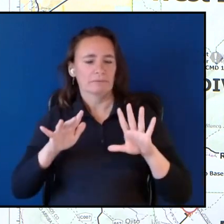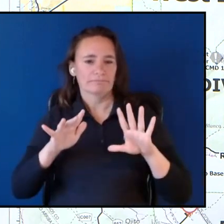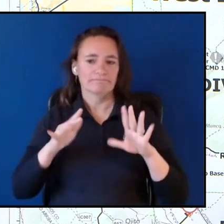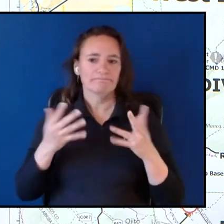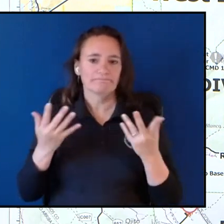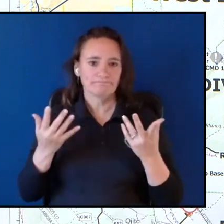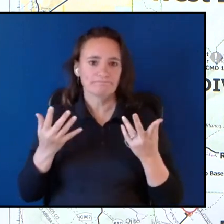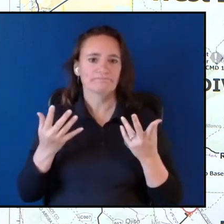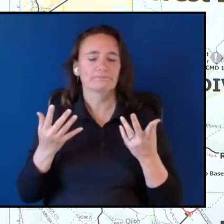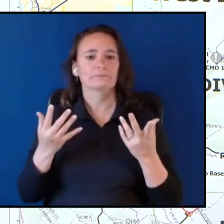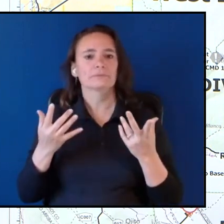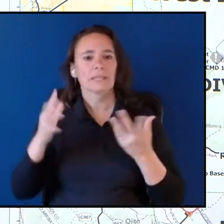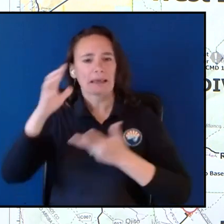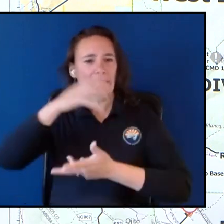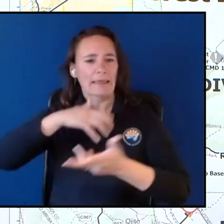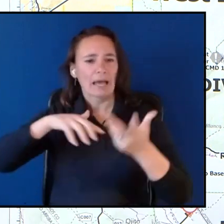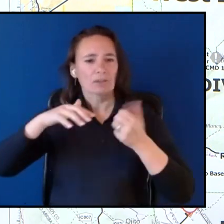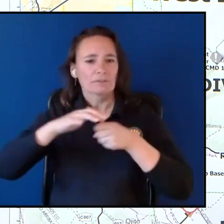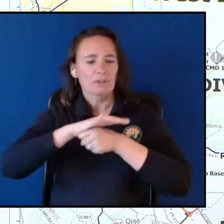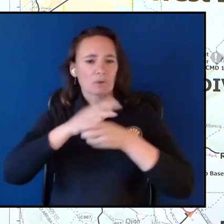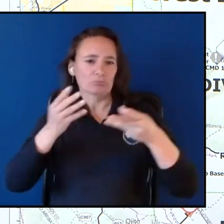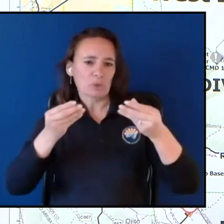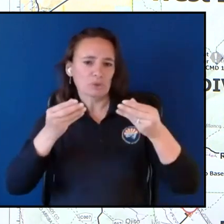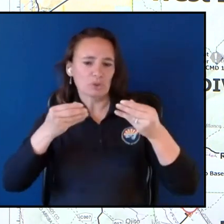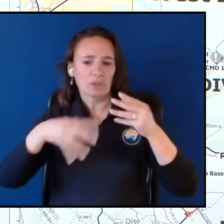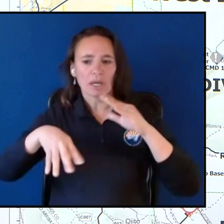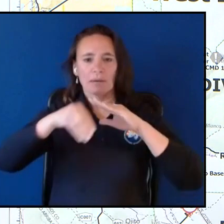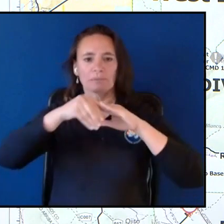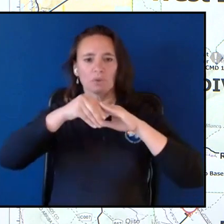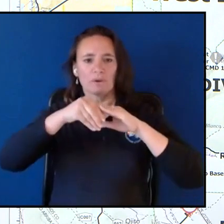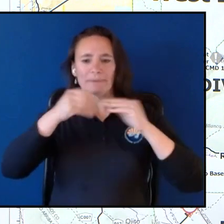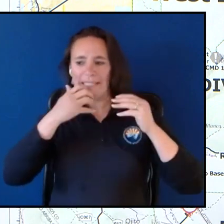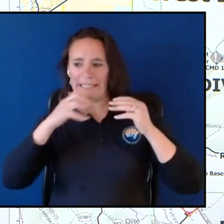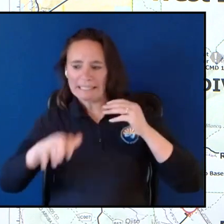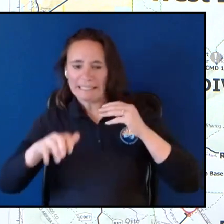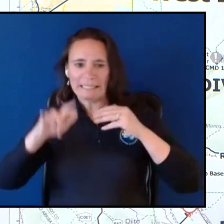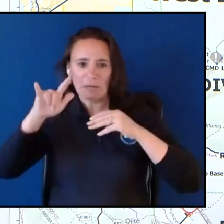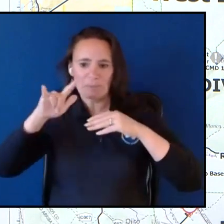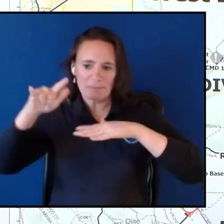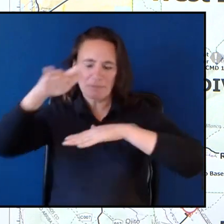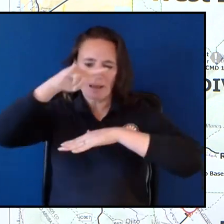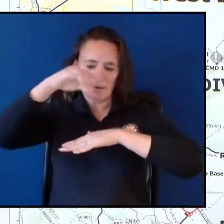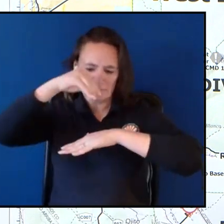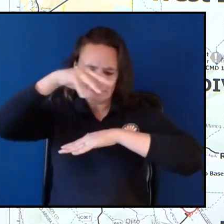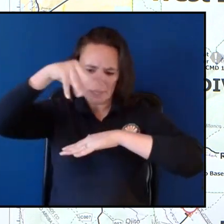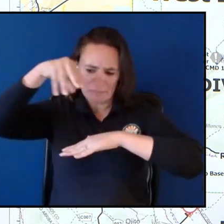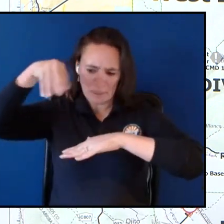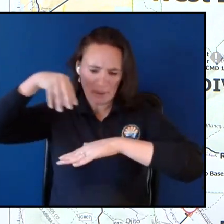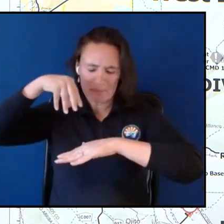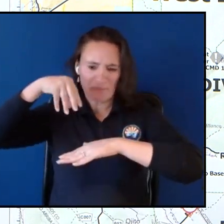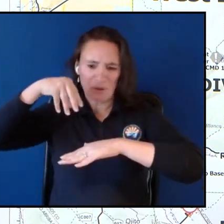The airplane is above those clouds. So when it tries to take pictures through the clouds down to the fire, they